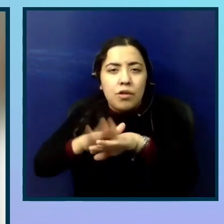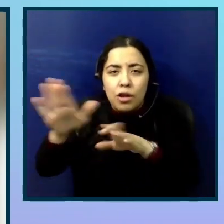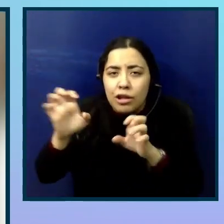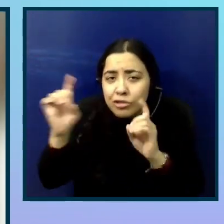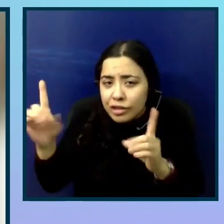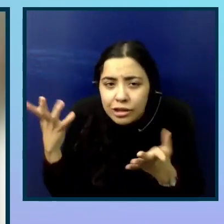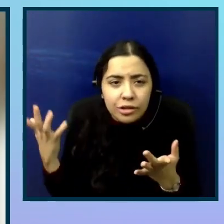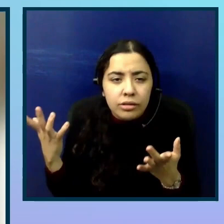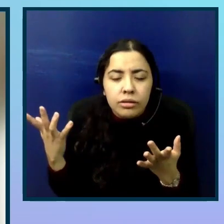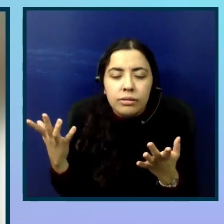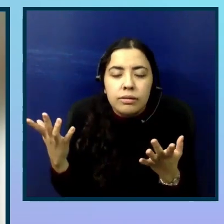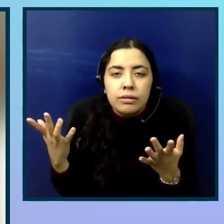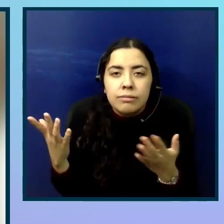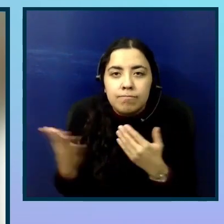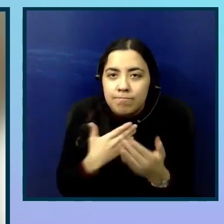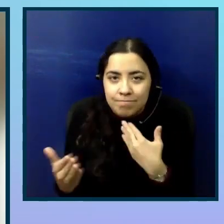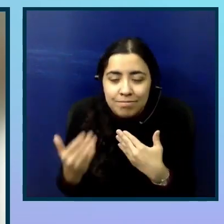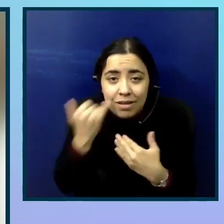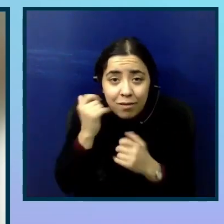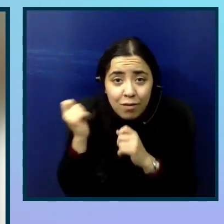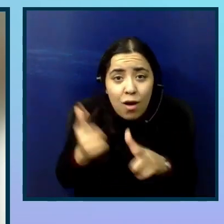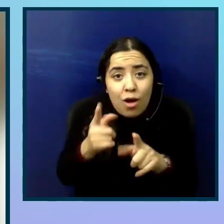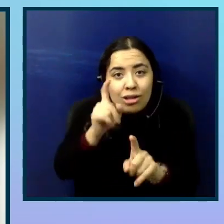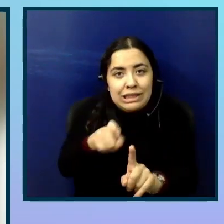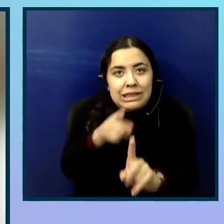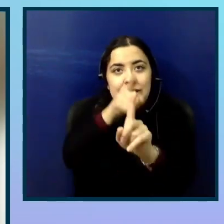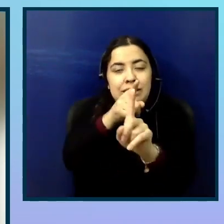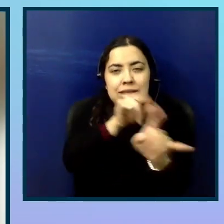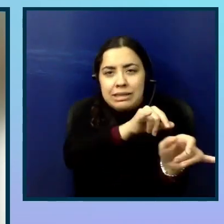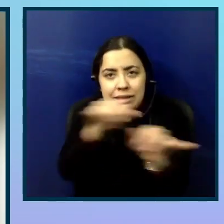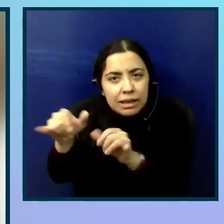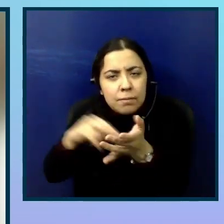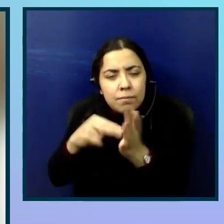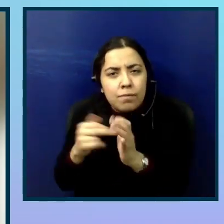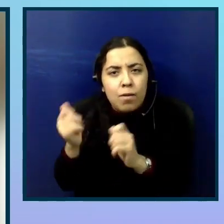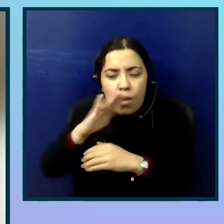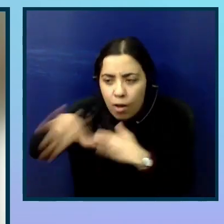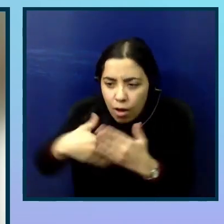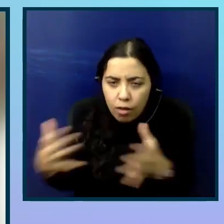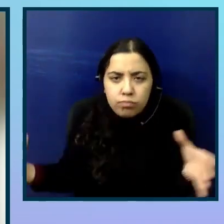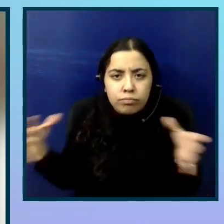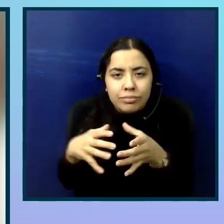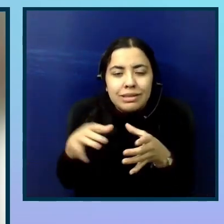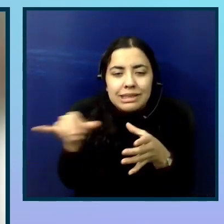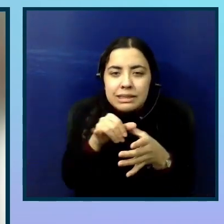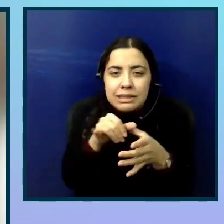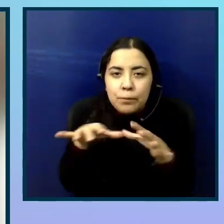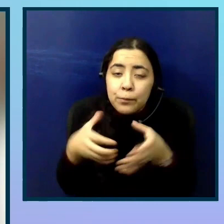If we all have the same need, then it's all relevant. We're all in the same group in that context.